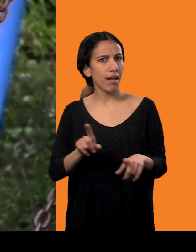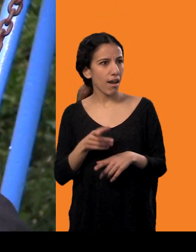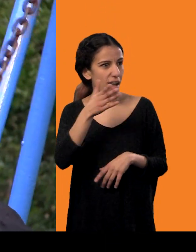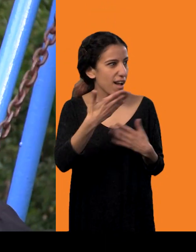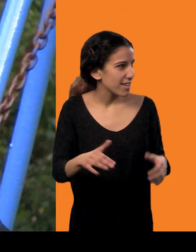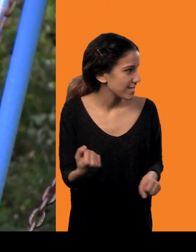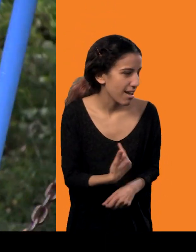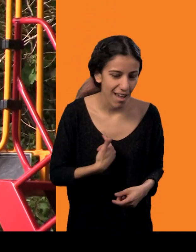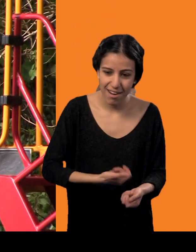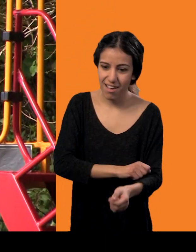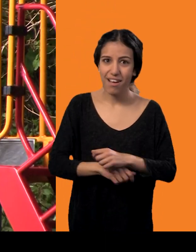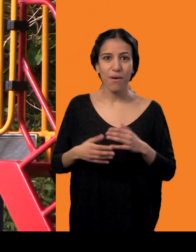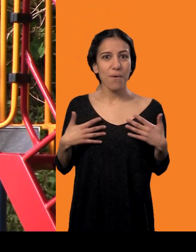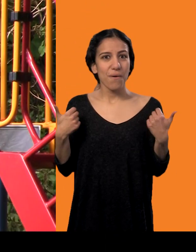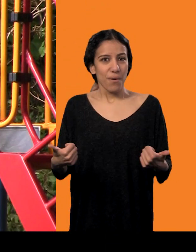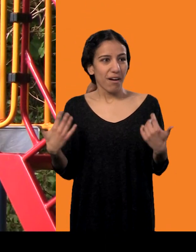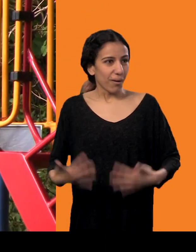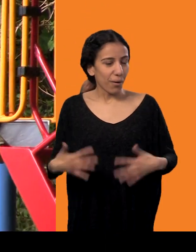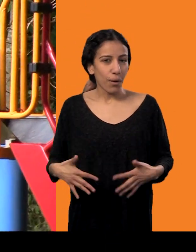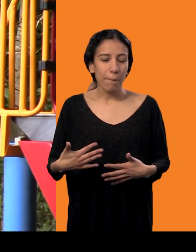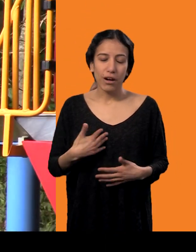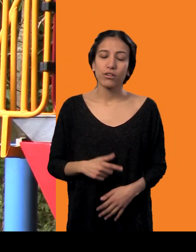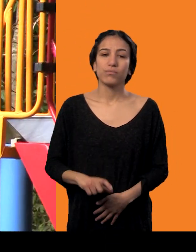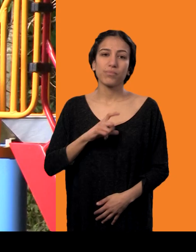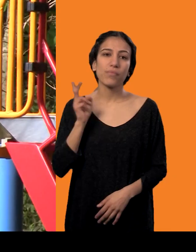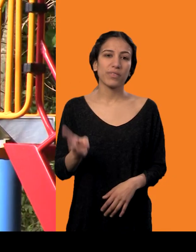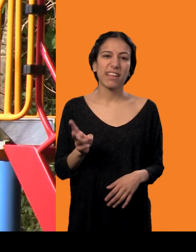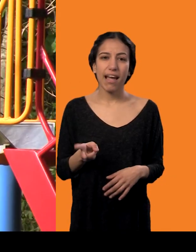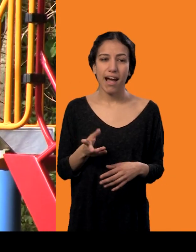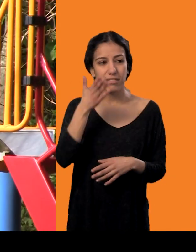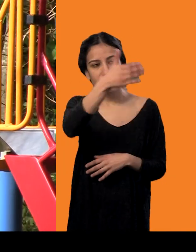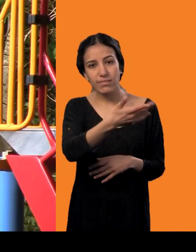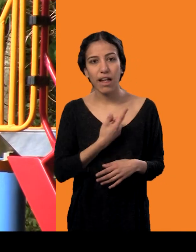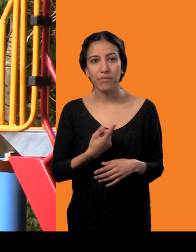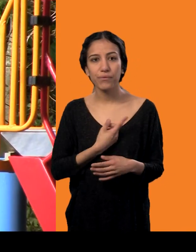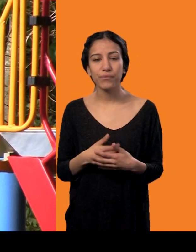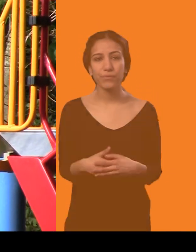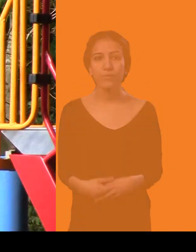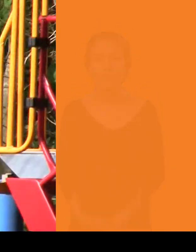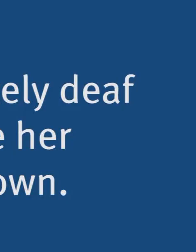Lucy: Once you've done it once you're like "ooo I went to the doctors by myself so you're more than confident to do it again".